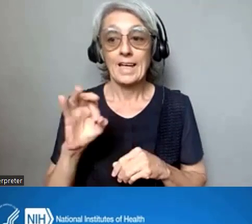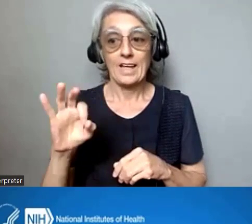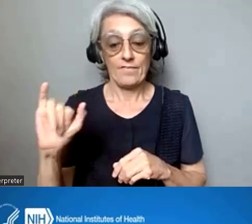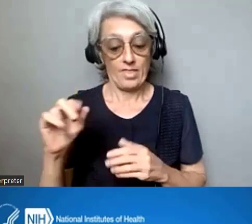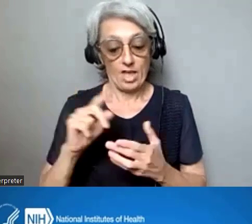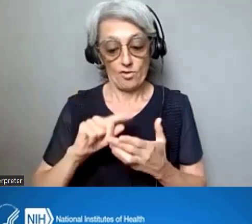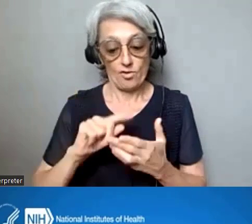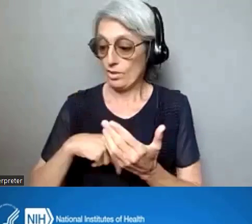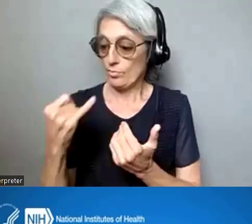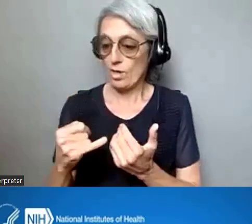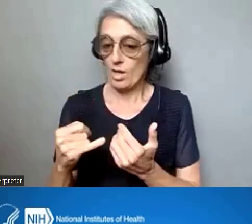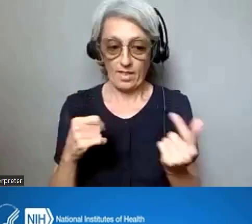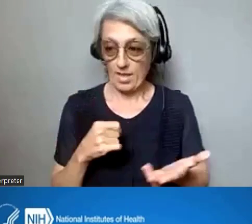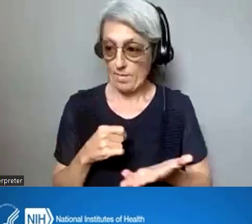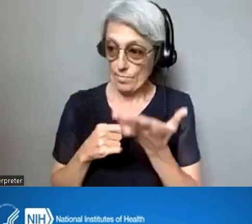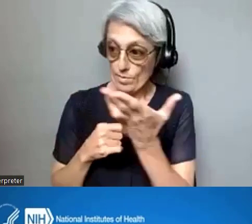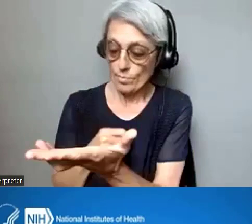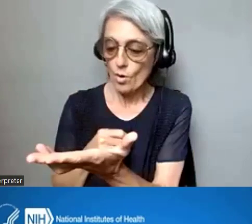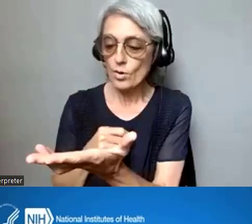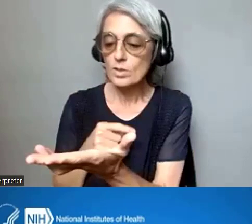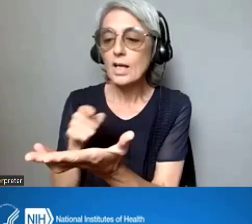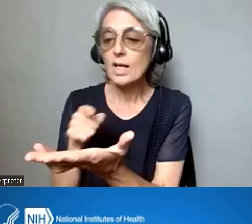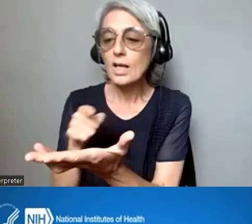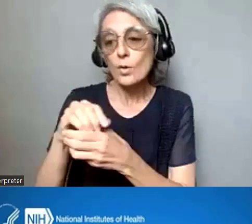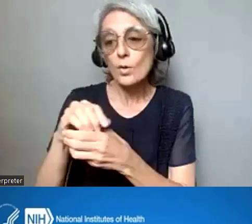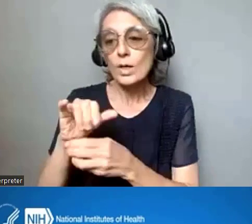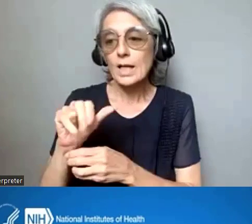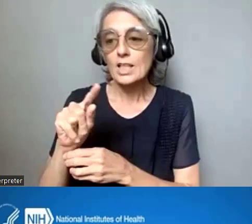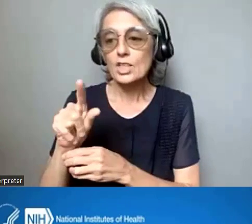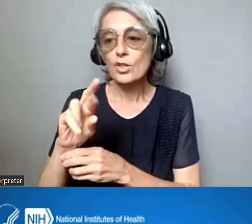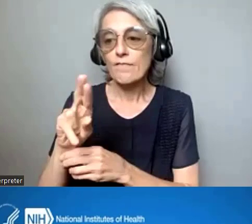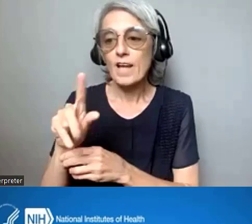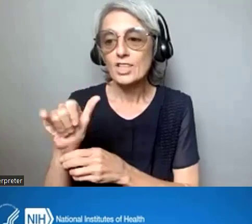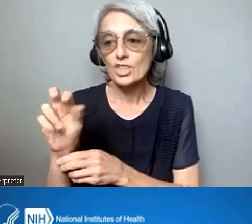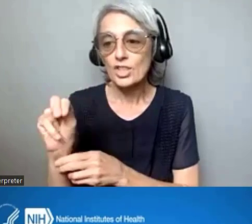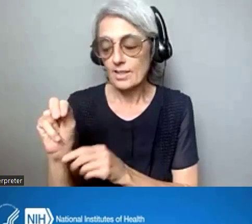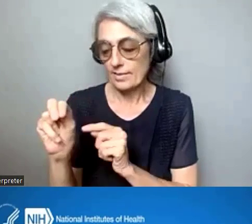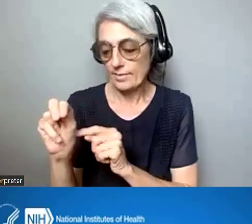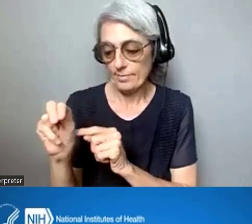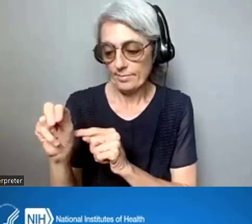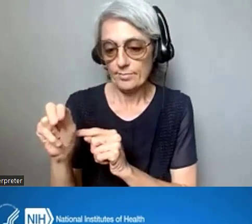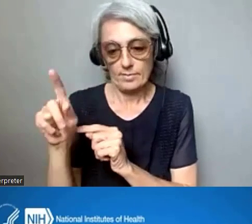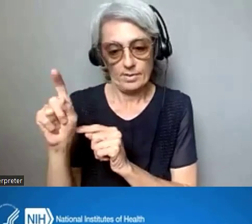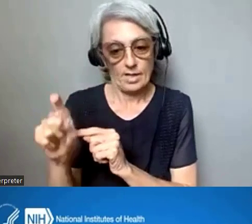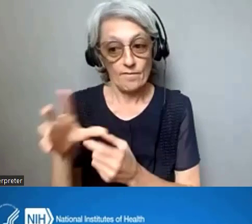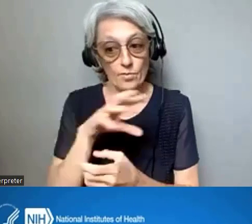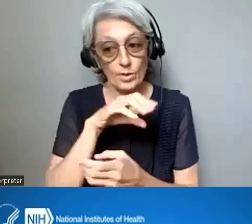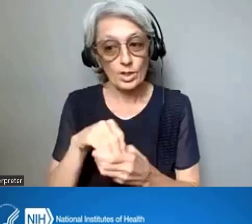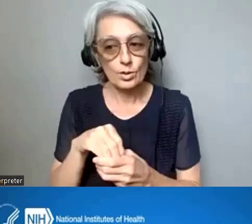includes an intervention, must the application include preliminary data of that intervention?"